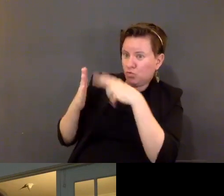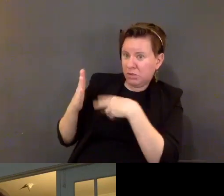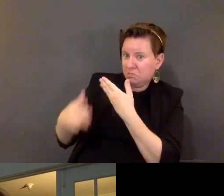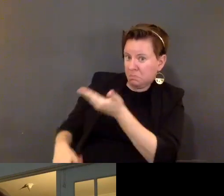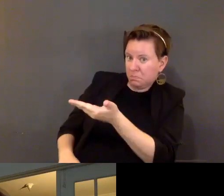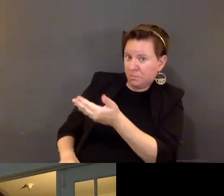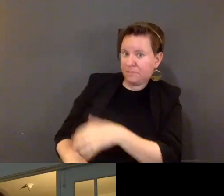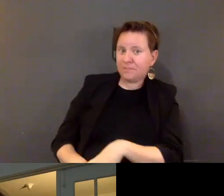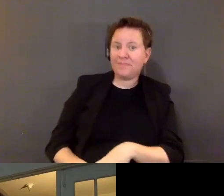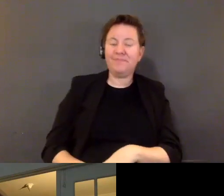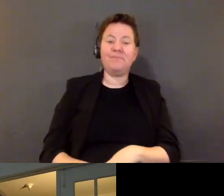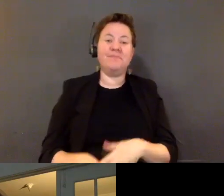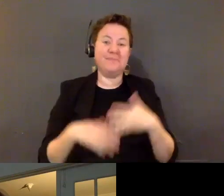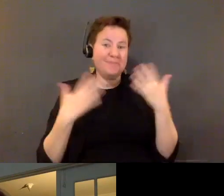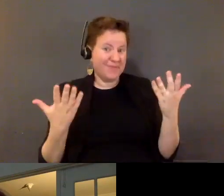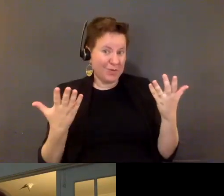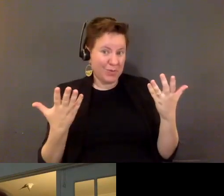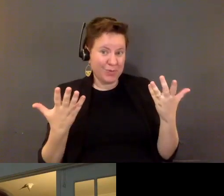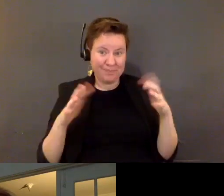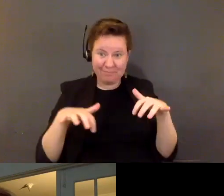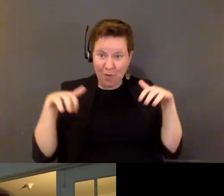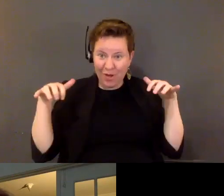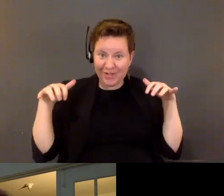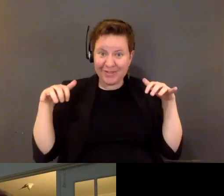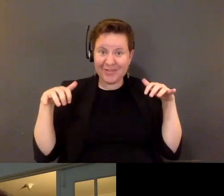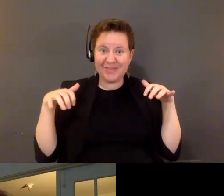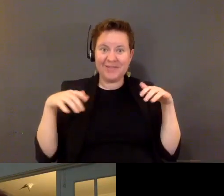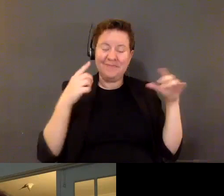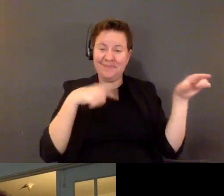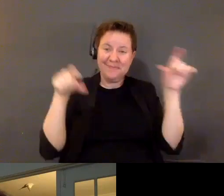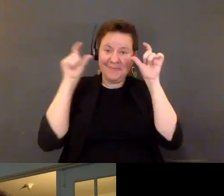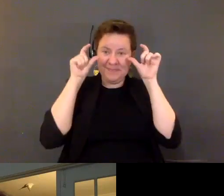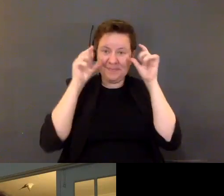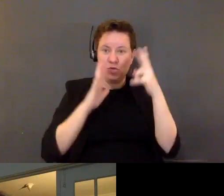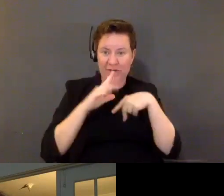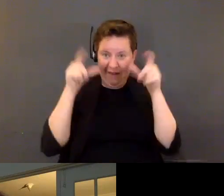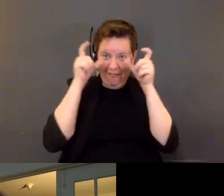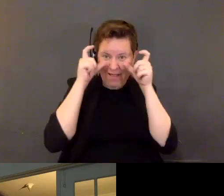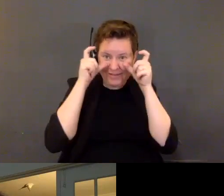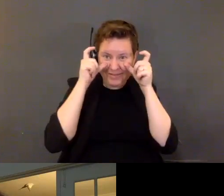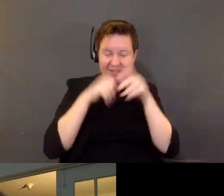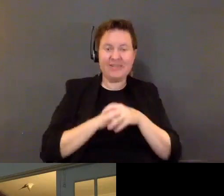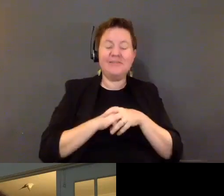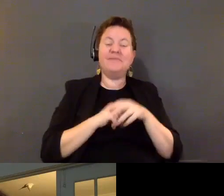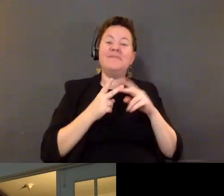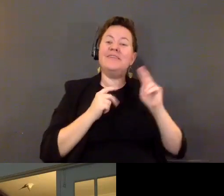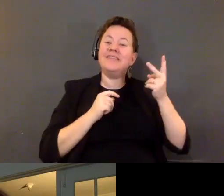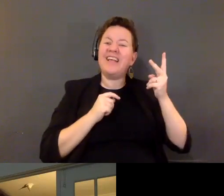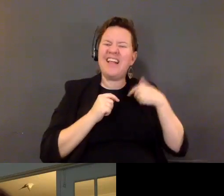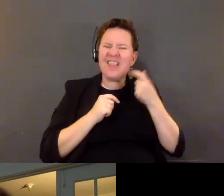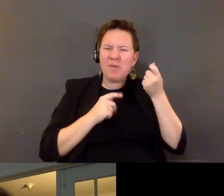so audience first off the reading glasses second we had a little bit of a computer adventure today